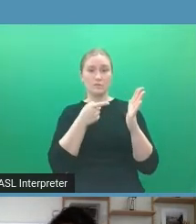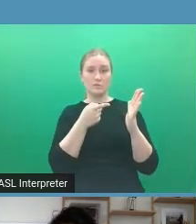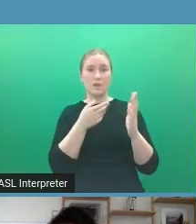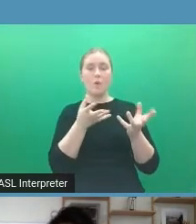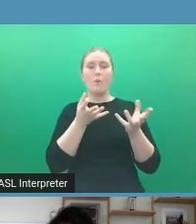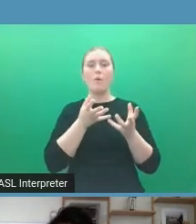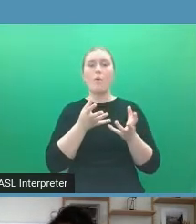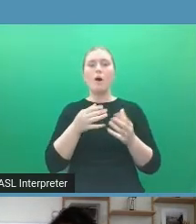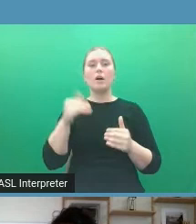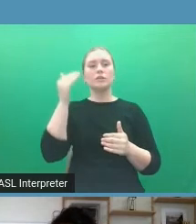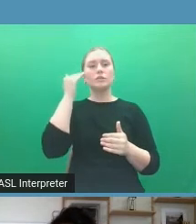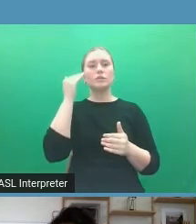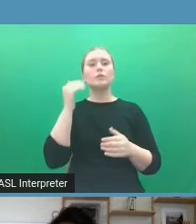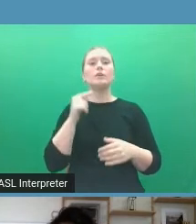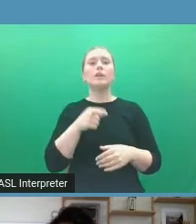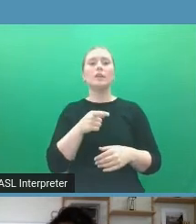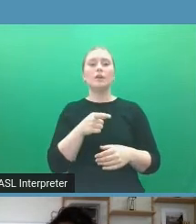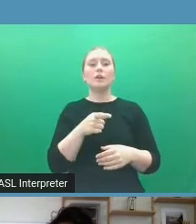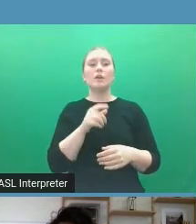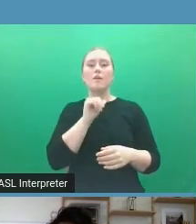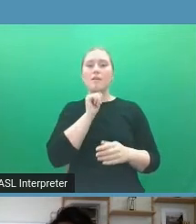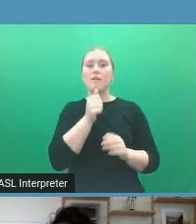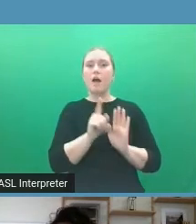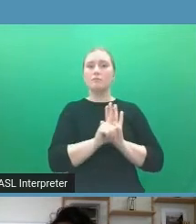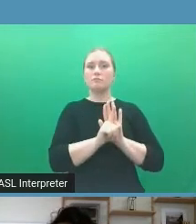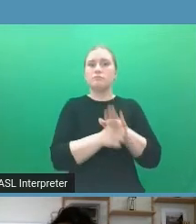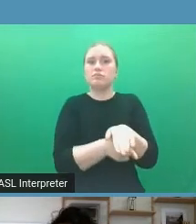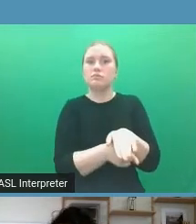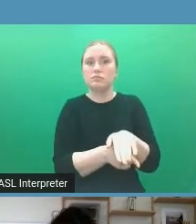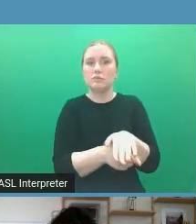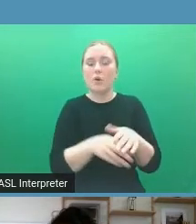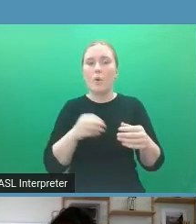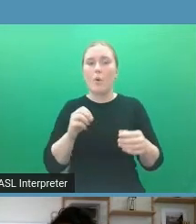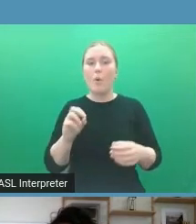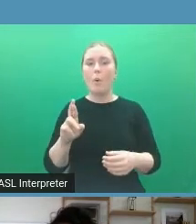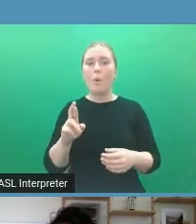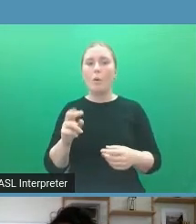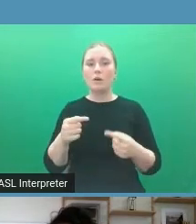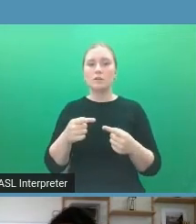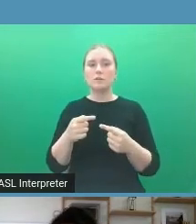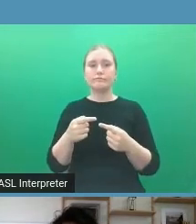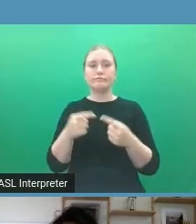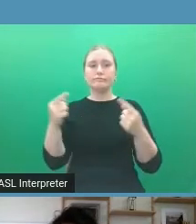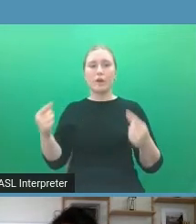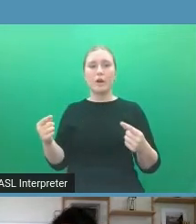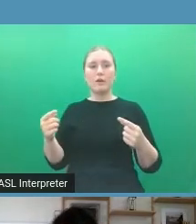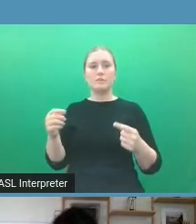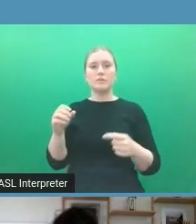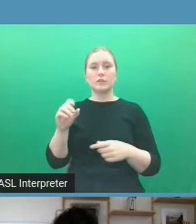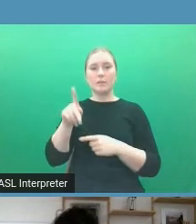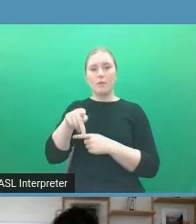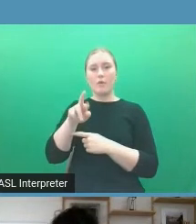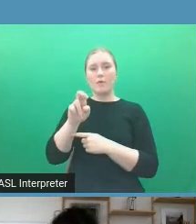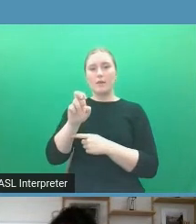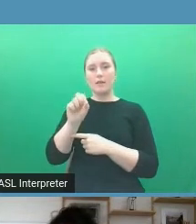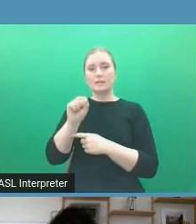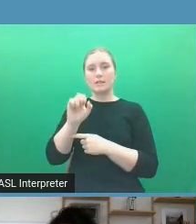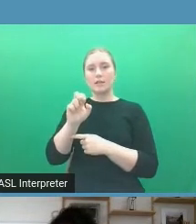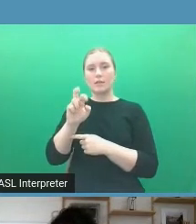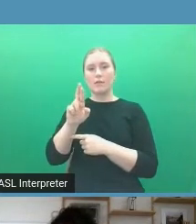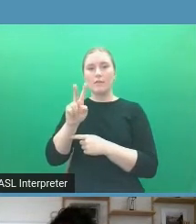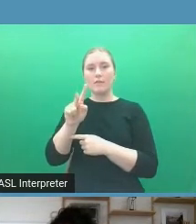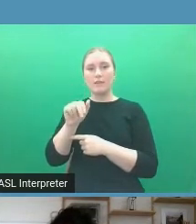within this scenario don't contradict preservation but rather acknowledge preservation requirements